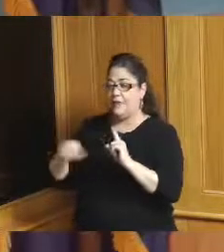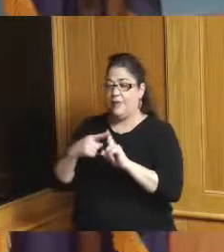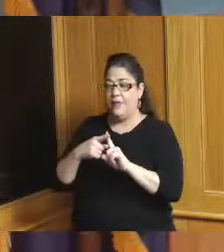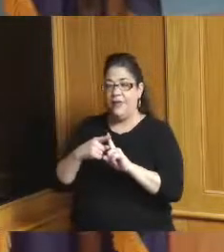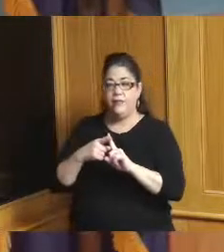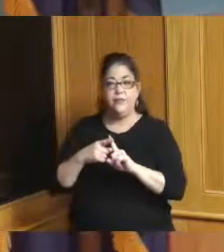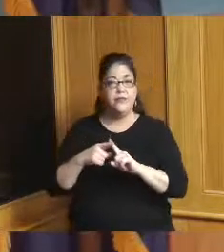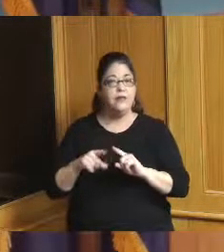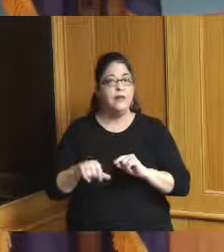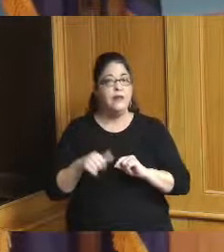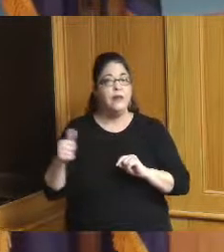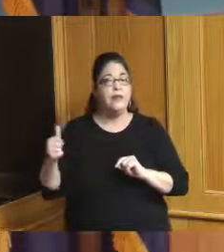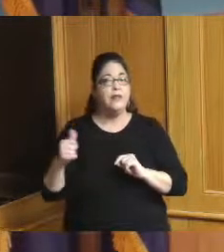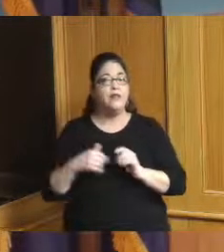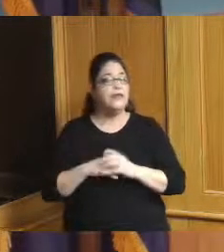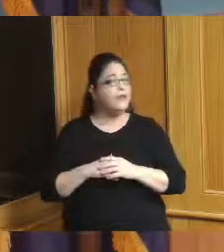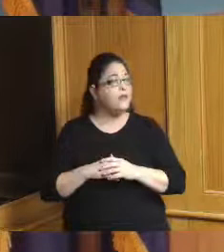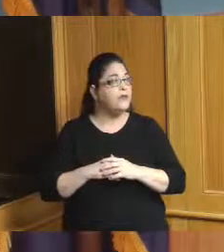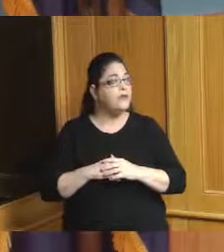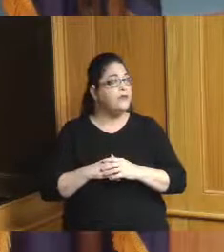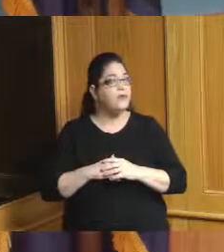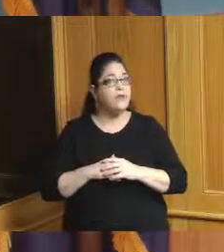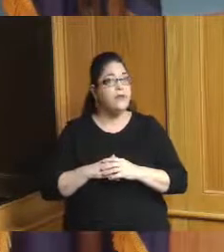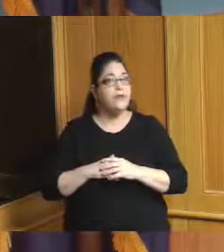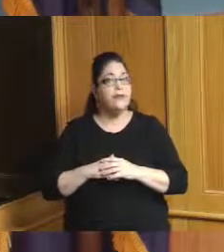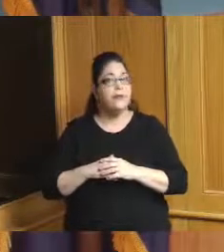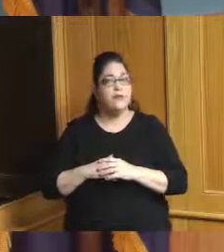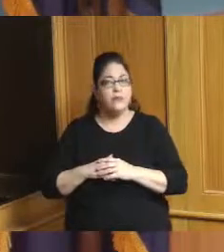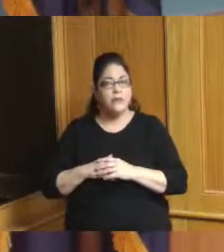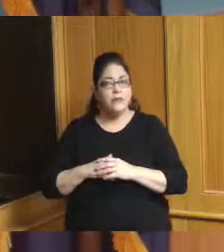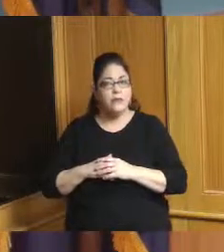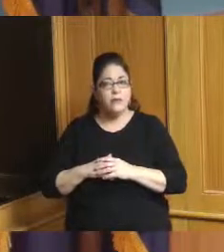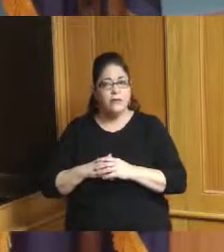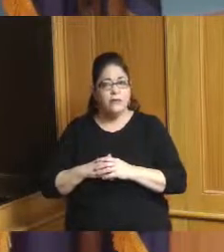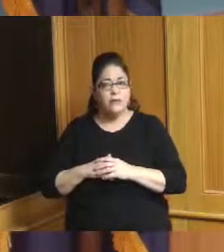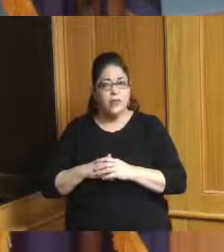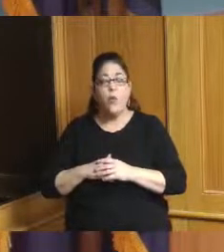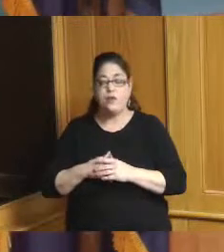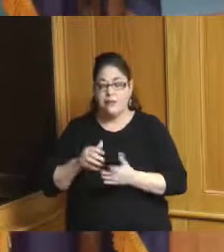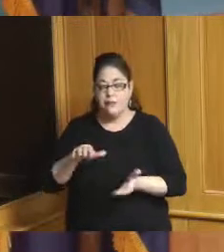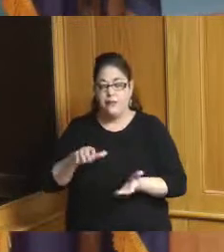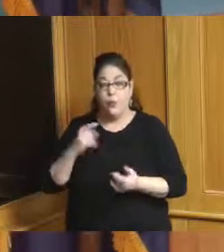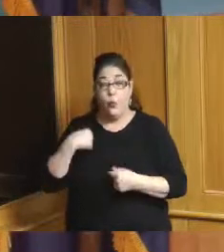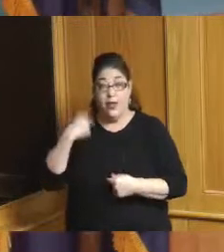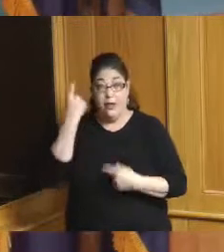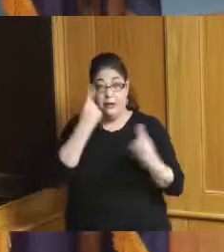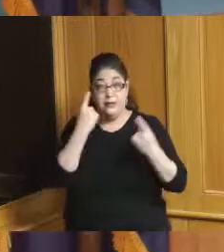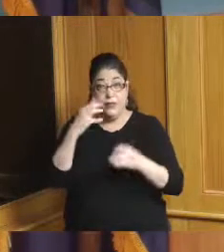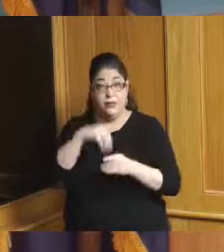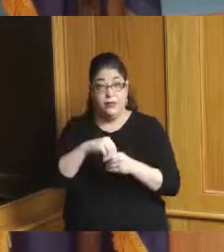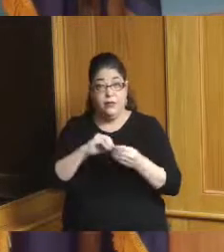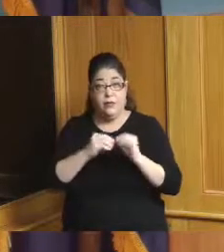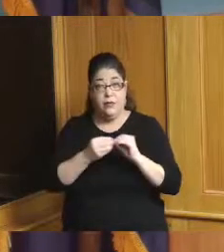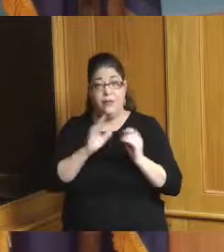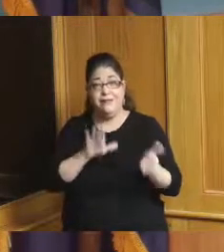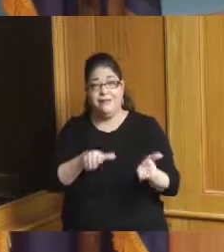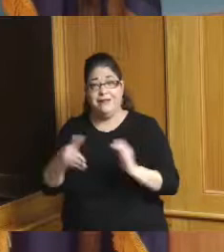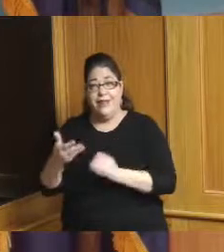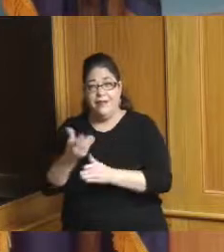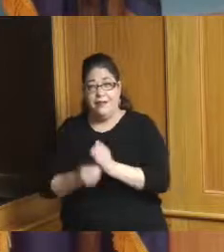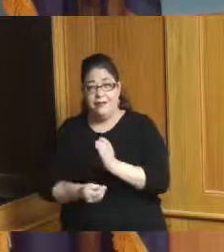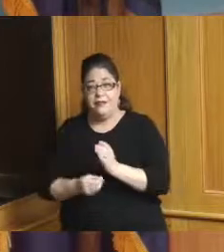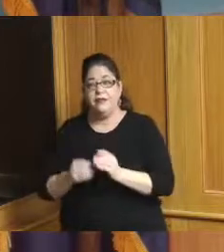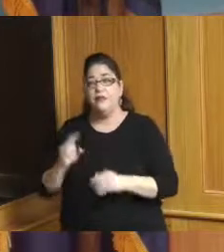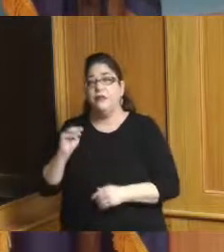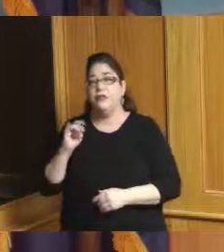did we consider deaths I know we had had a press conference with minister Brian Walker at Walker